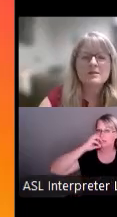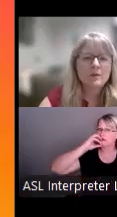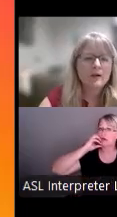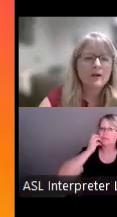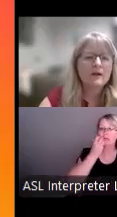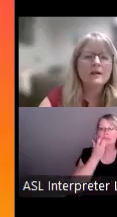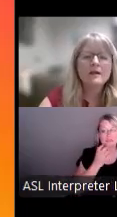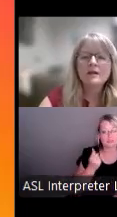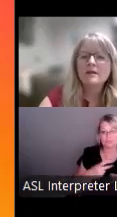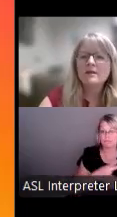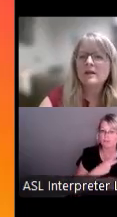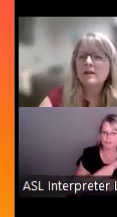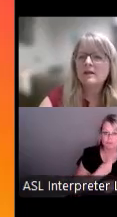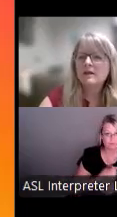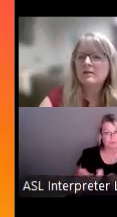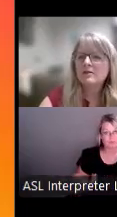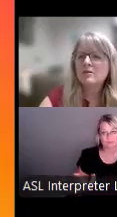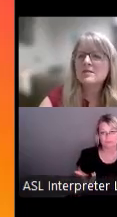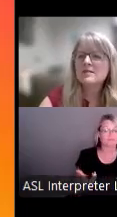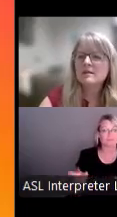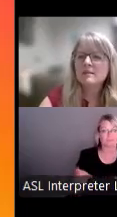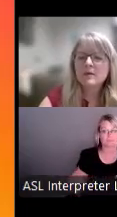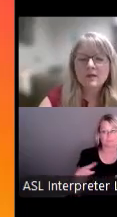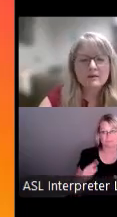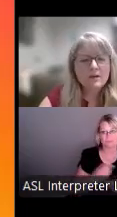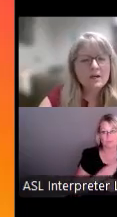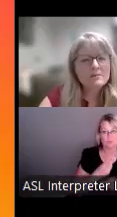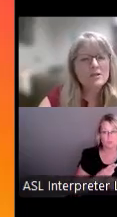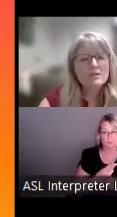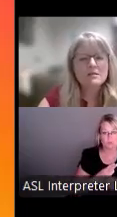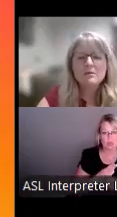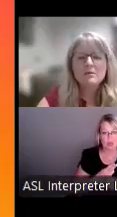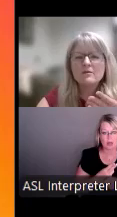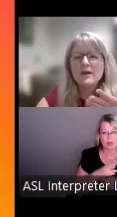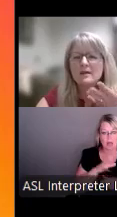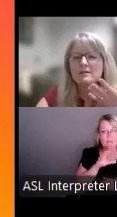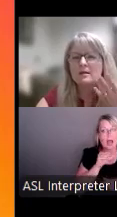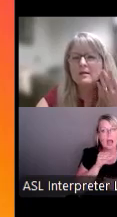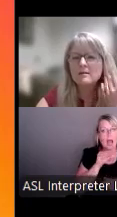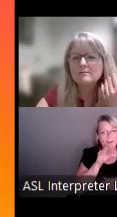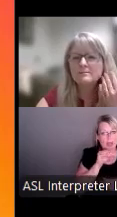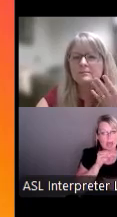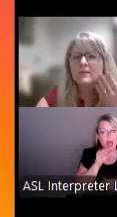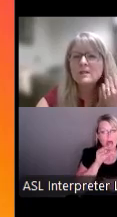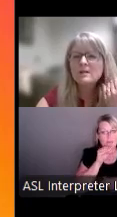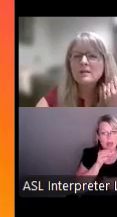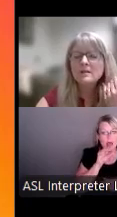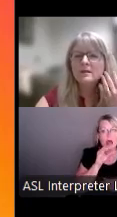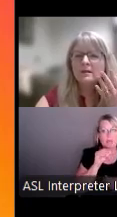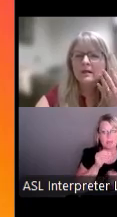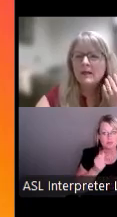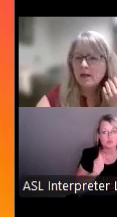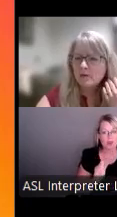explore. They use the mouthing of objects to move that gag